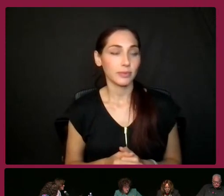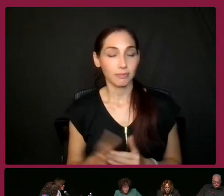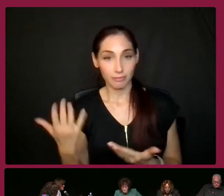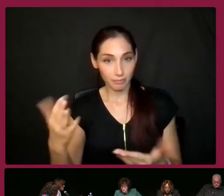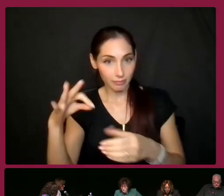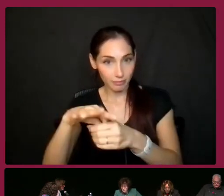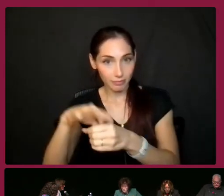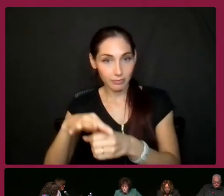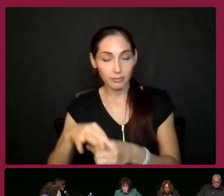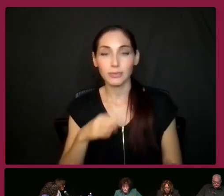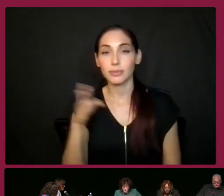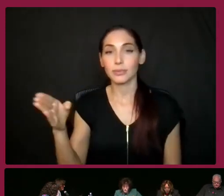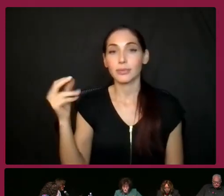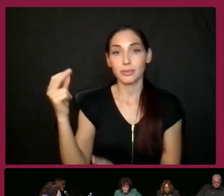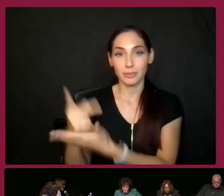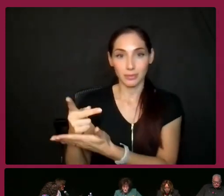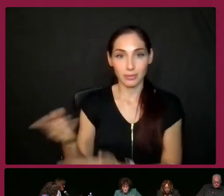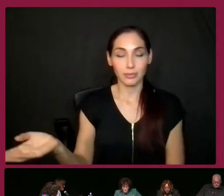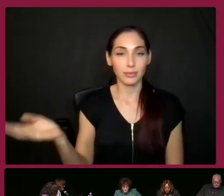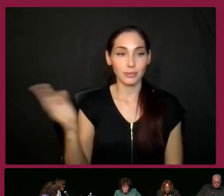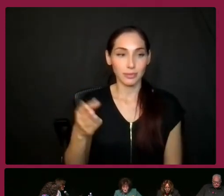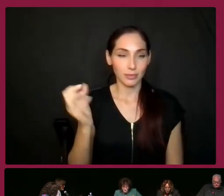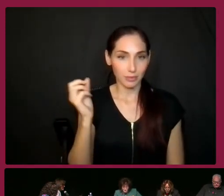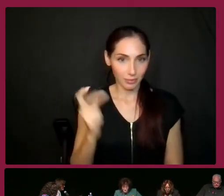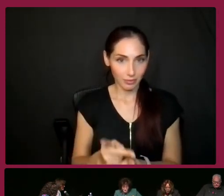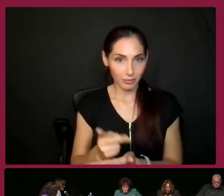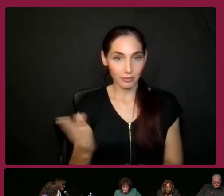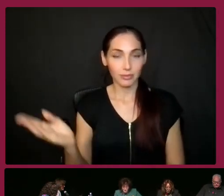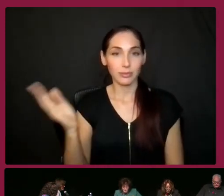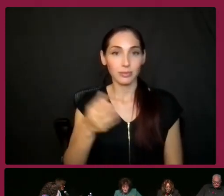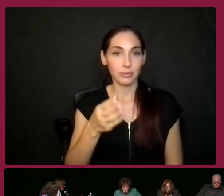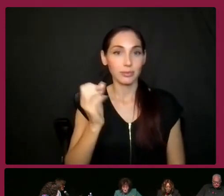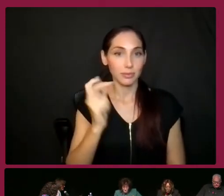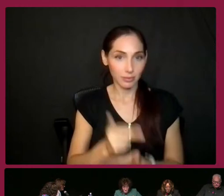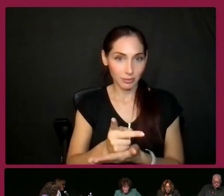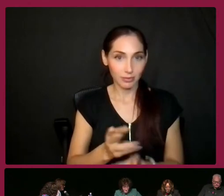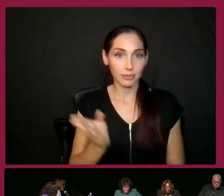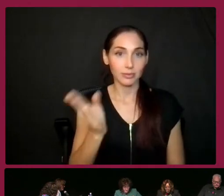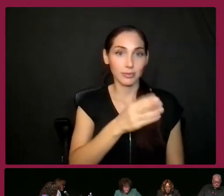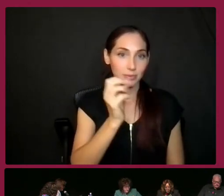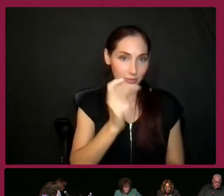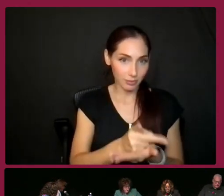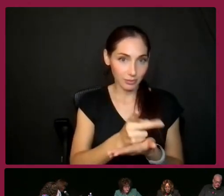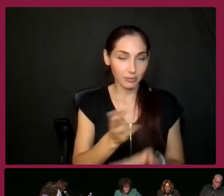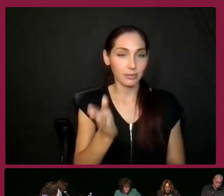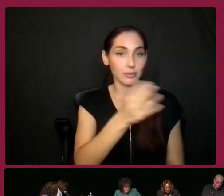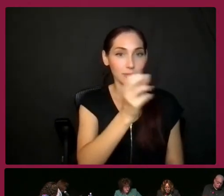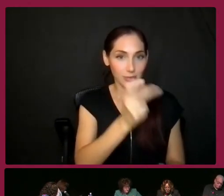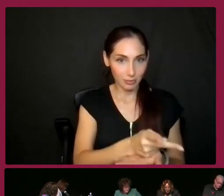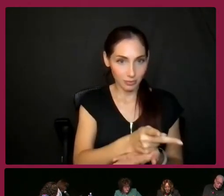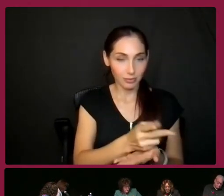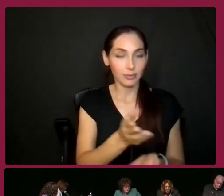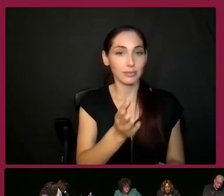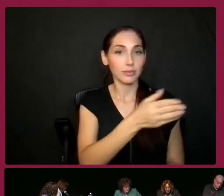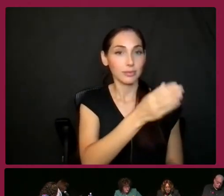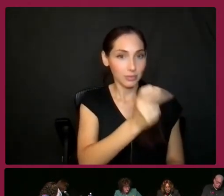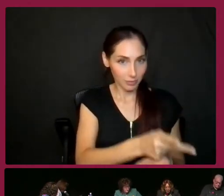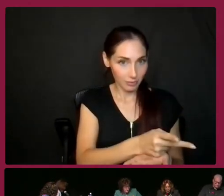Student Trustee Rivera? Approved. Trustee Gaines? Approved. Trustee Rives? Aye. Trustee Buffalo? Yes. Trustee Adams? Aye. Trustee Harvey? Yes. Motion carries.